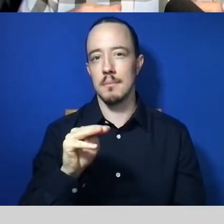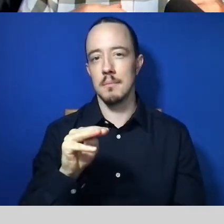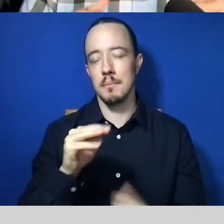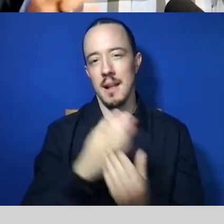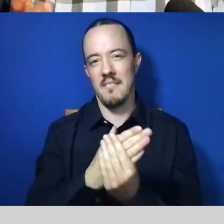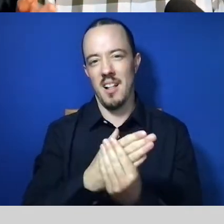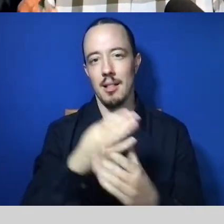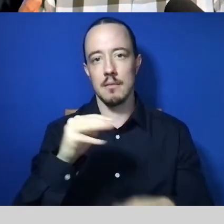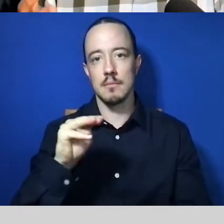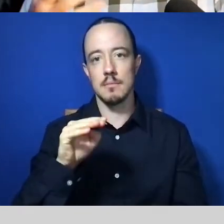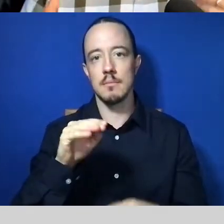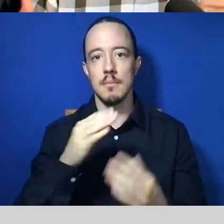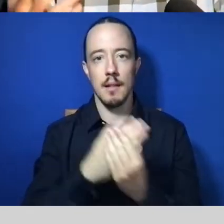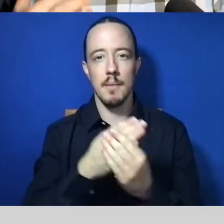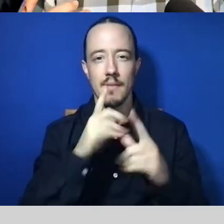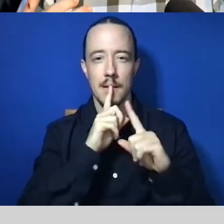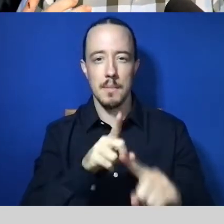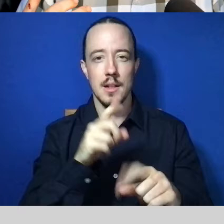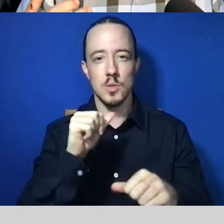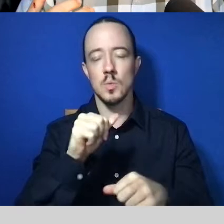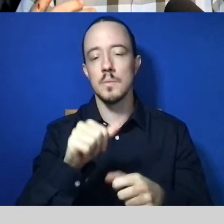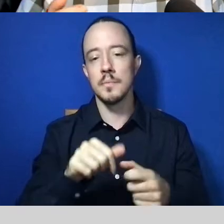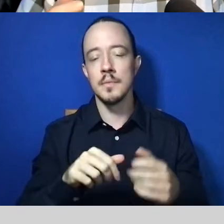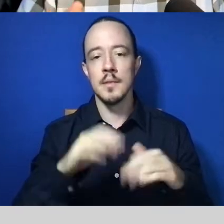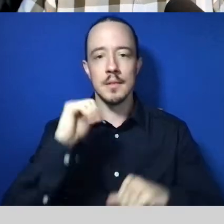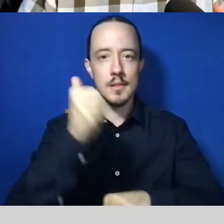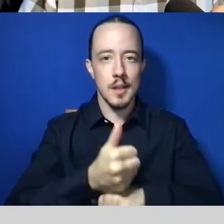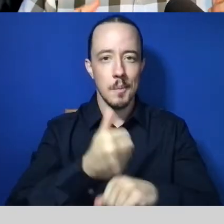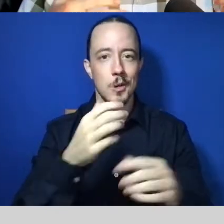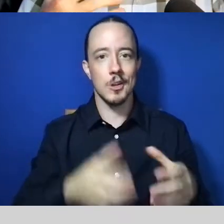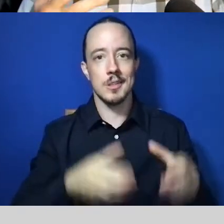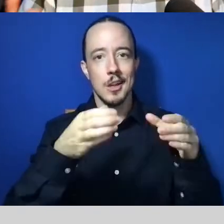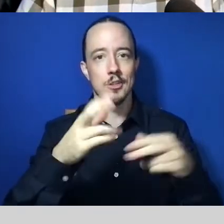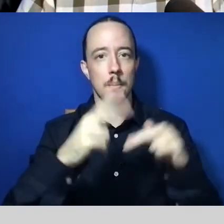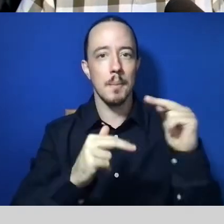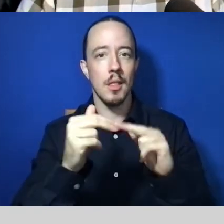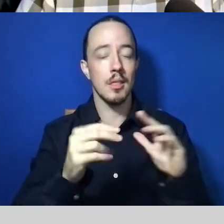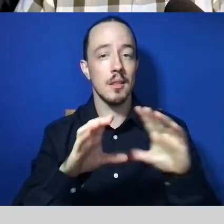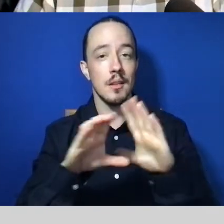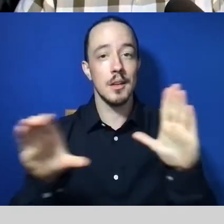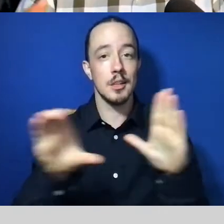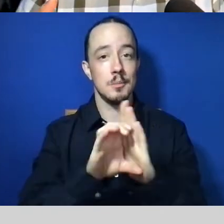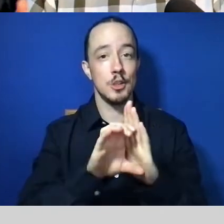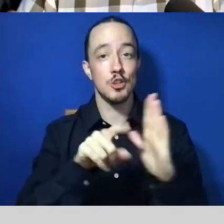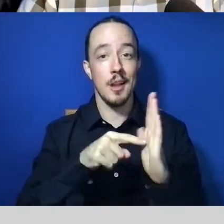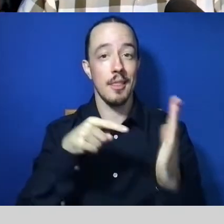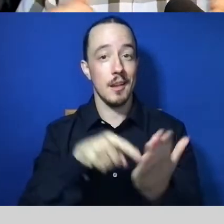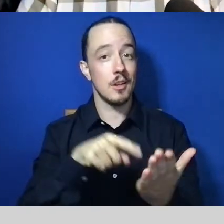to set up your container to build your image. And then you do a make up or a Docker Compose up